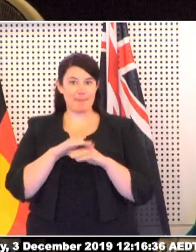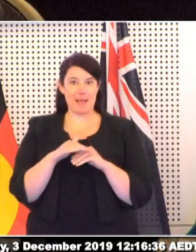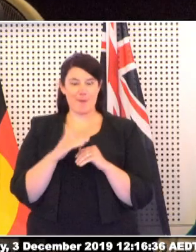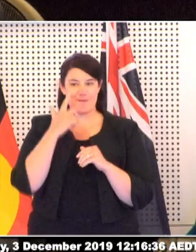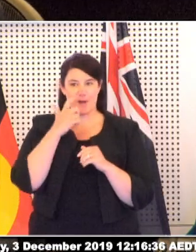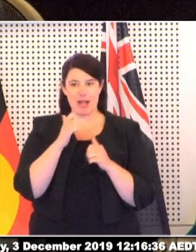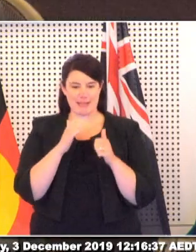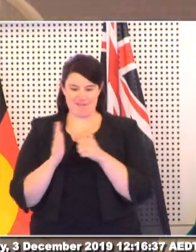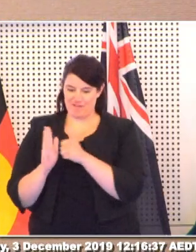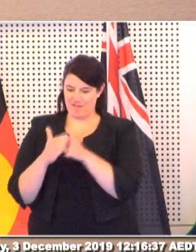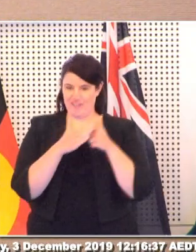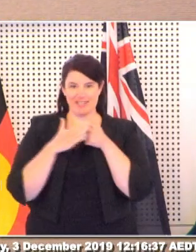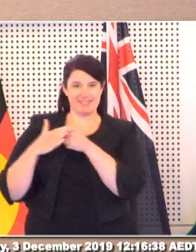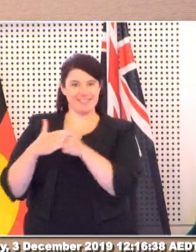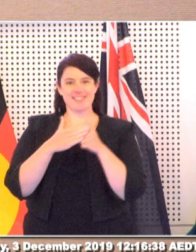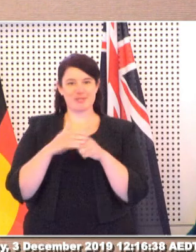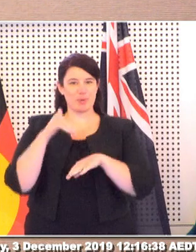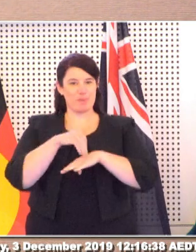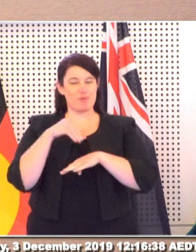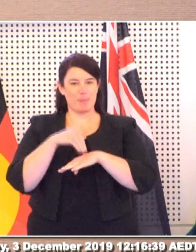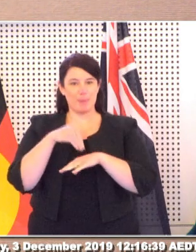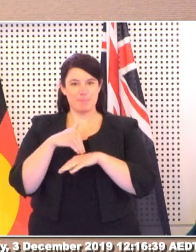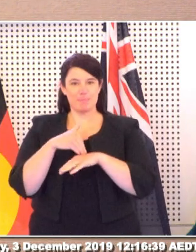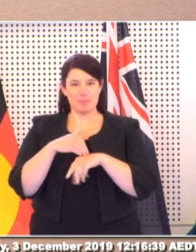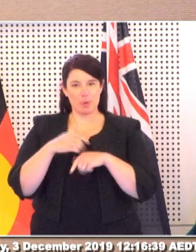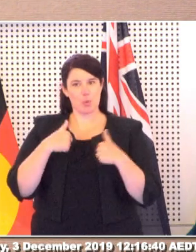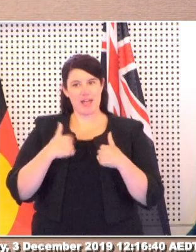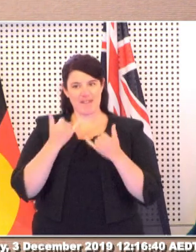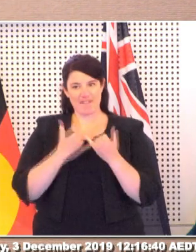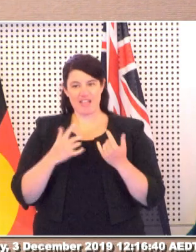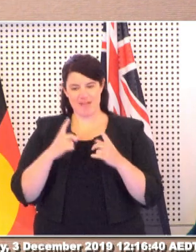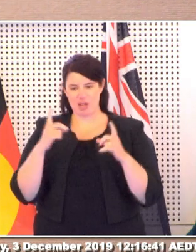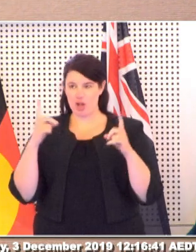I think we’ve got a very complex, very wicked problem here.